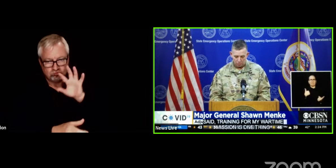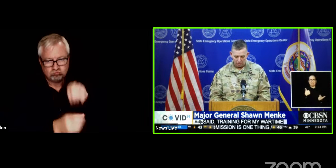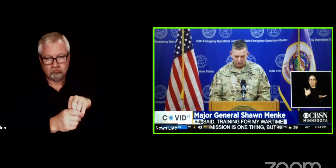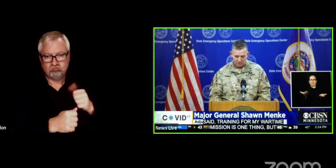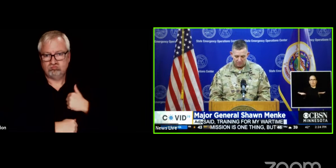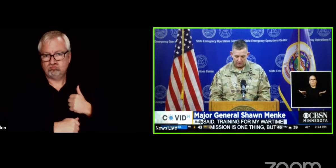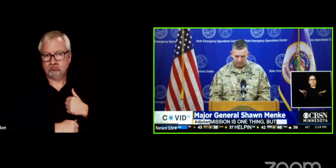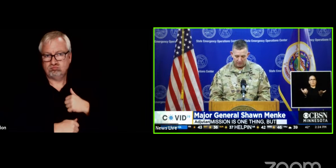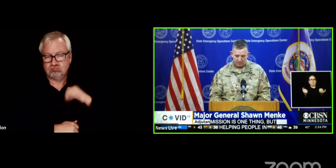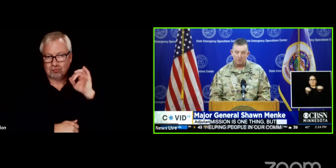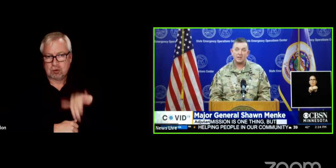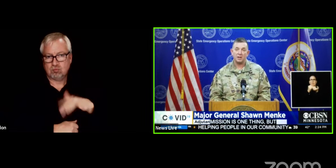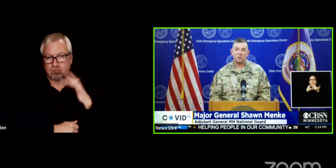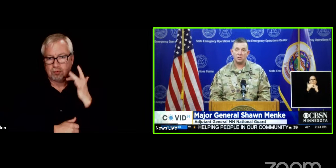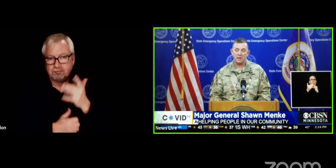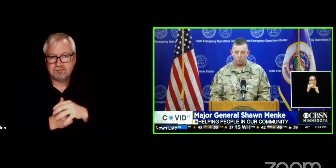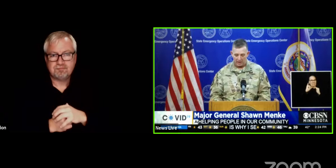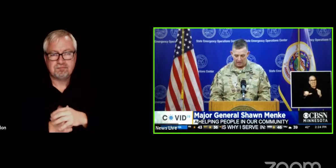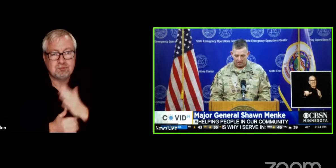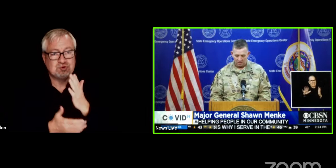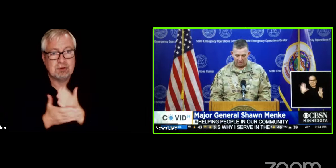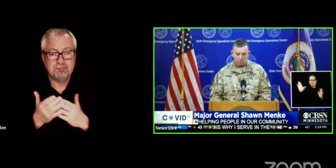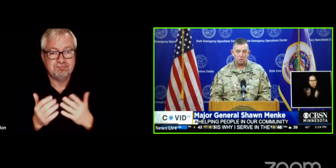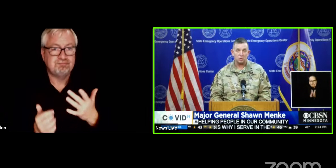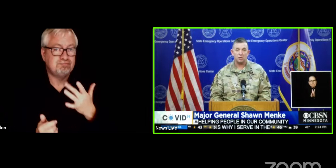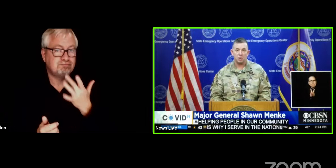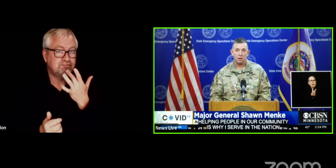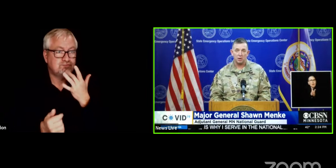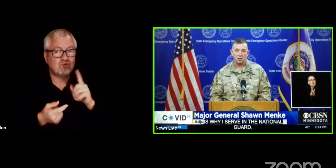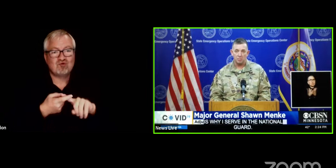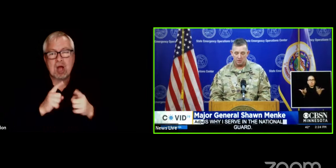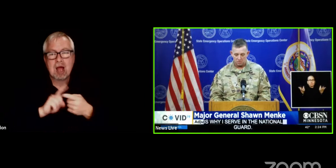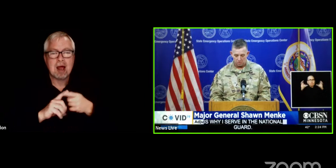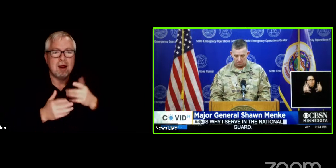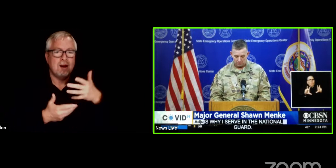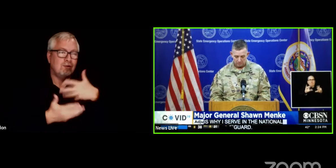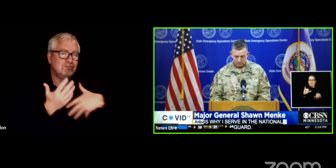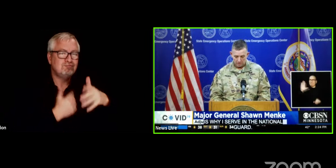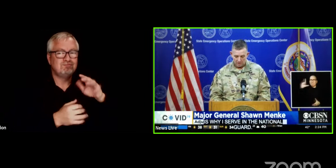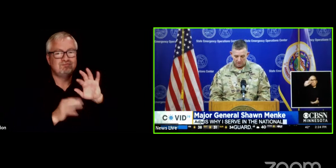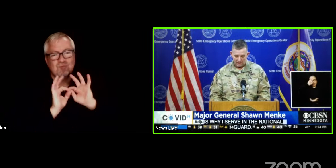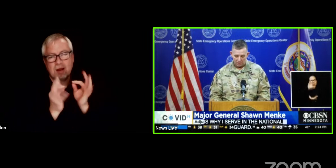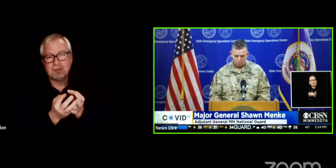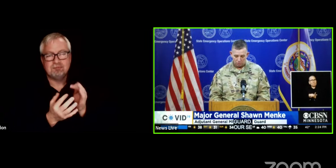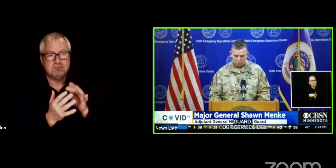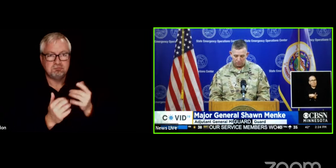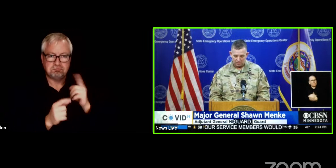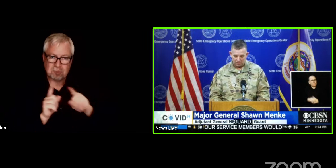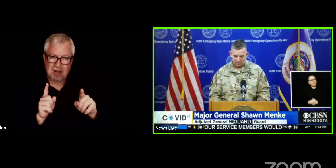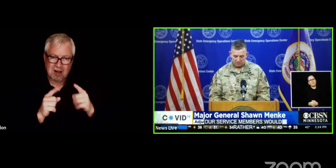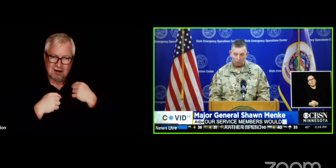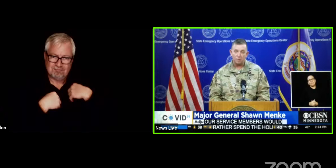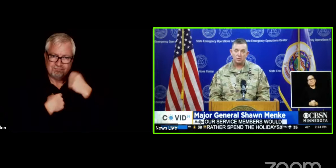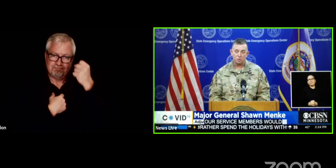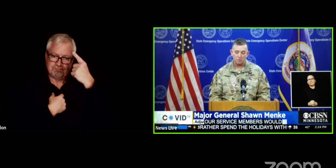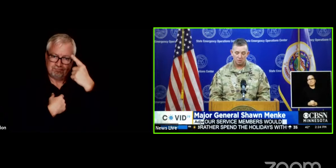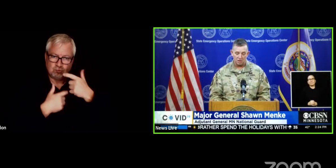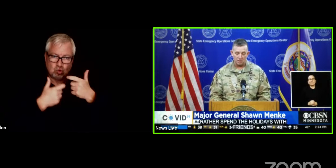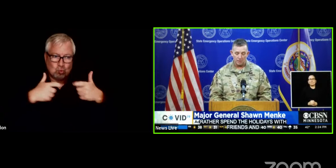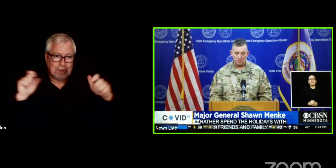WITH FRIENDS AND FAMILY BUT THEY UNDERSTAND RIGHT NOW THEY HAVE A MISSION FOR THE GREATER GOOD OF MINNESOTA. THAT IS WHAT SERVICE -- SELFLESS SERVICE IS ALL ABOUT.